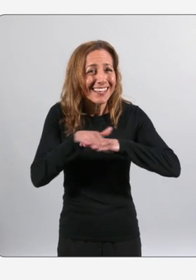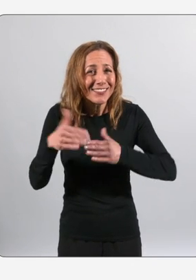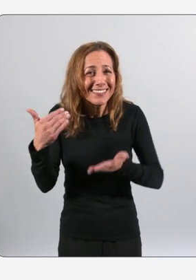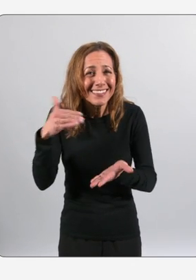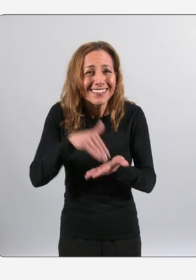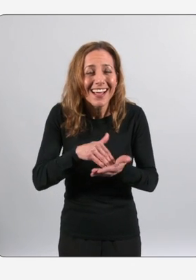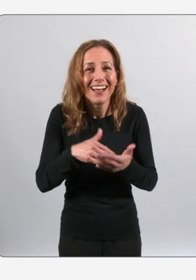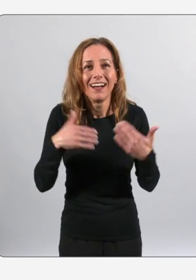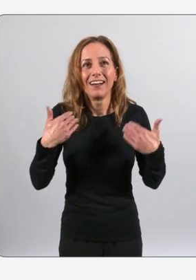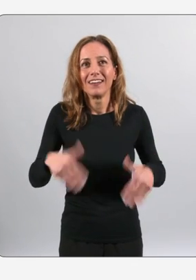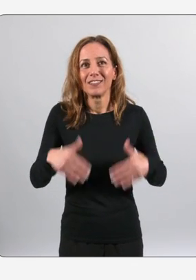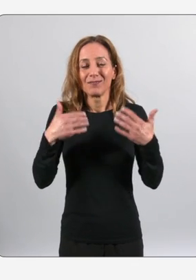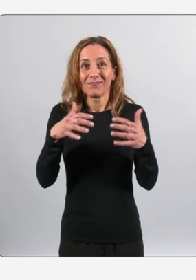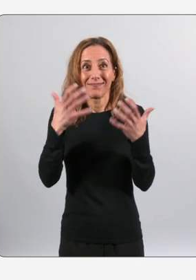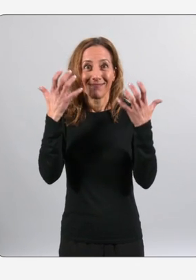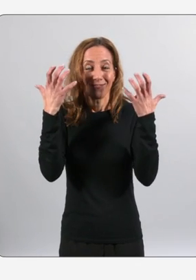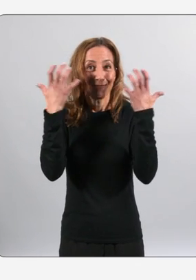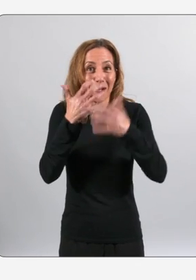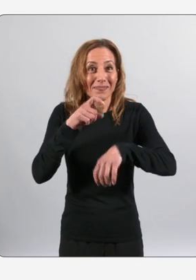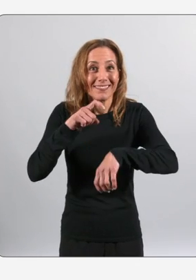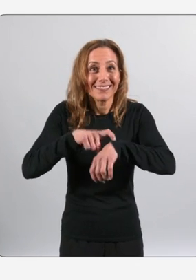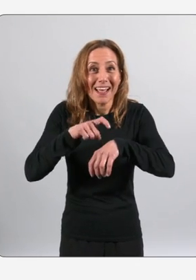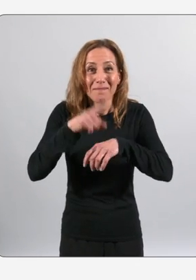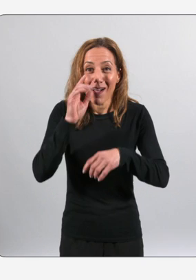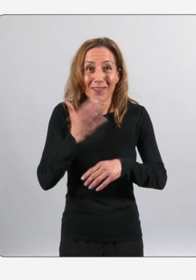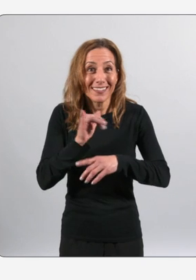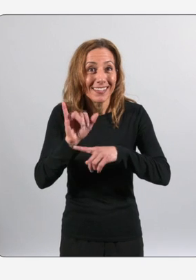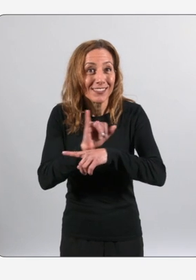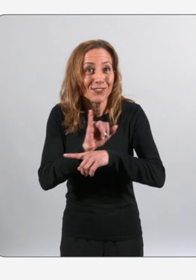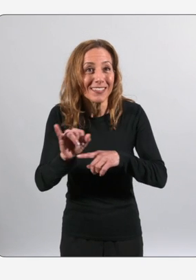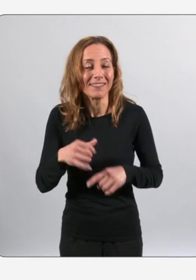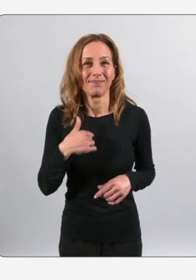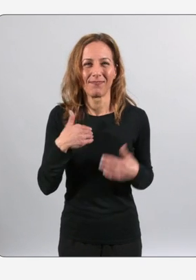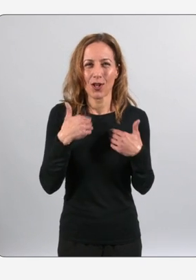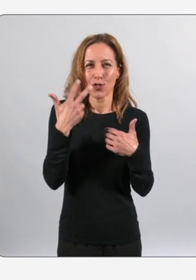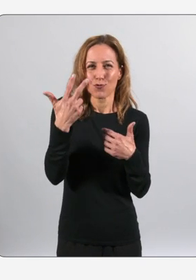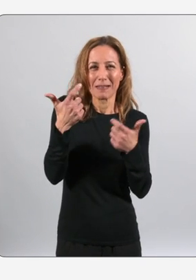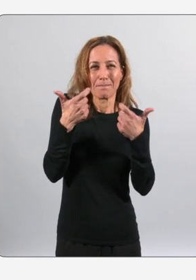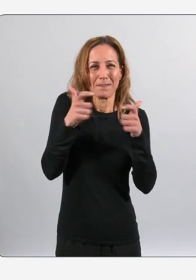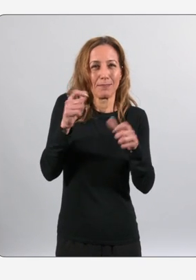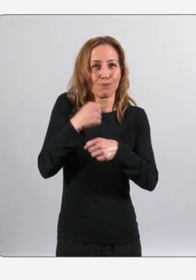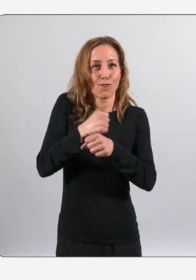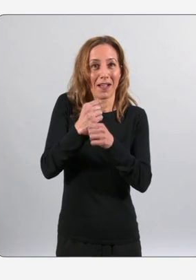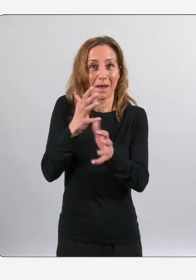and just what an incredible time in our industry. So, I have three big product